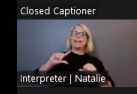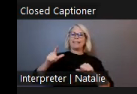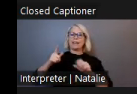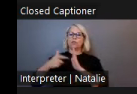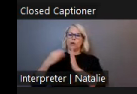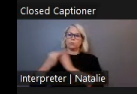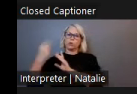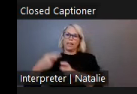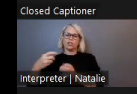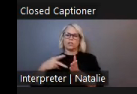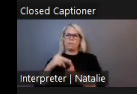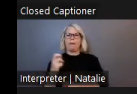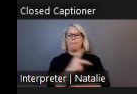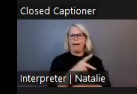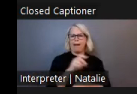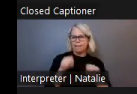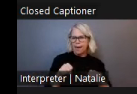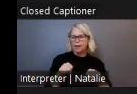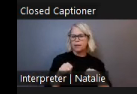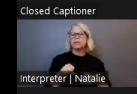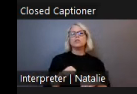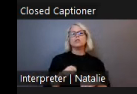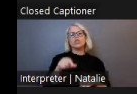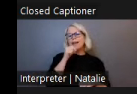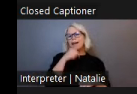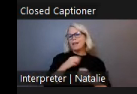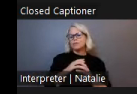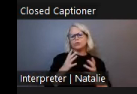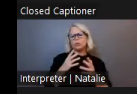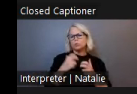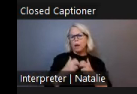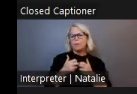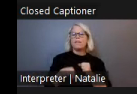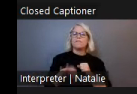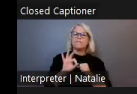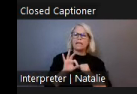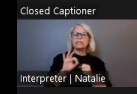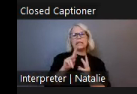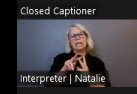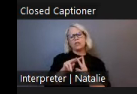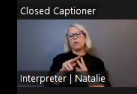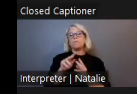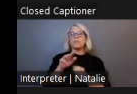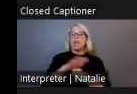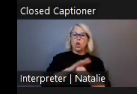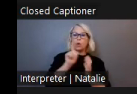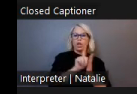You should not have too much trouble finding a local attorney or individual or quite frankly,